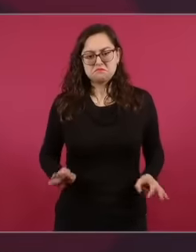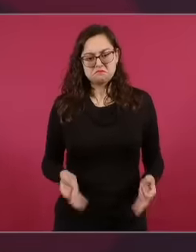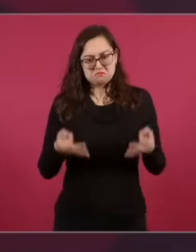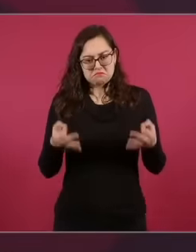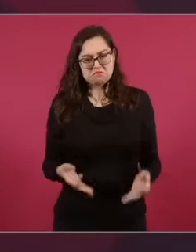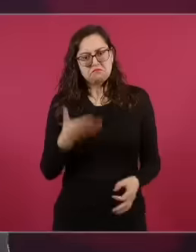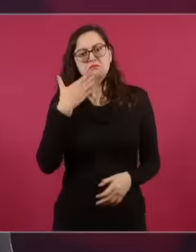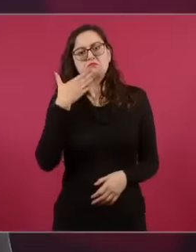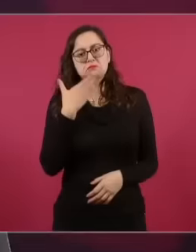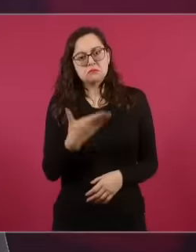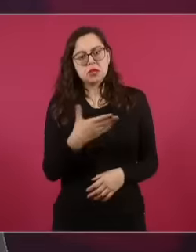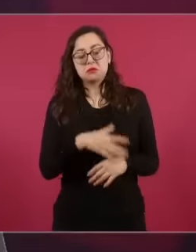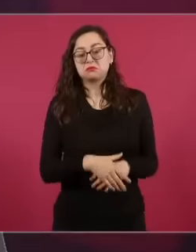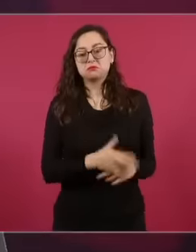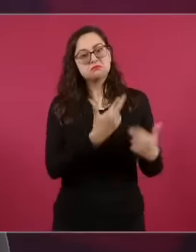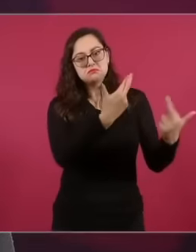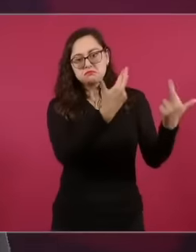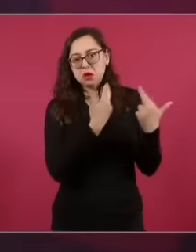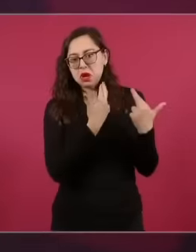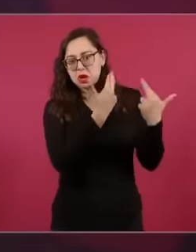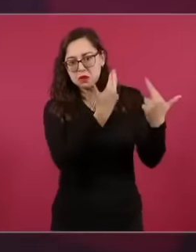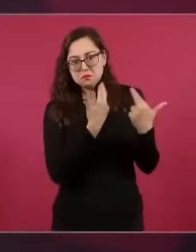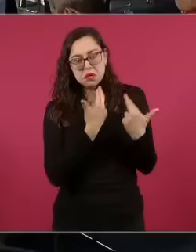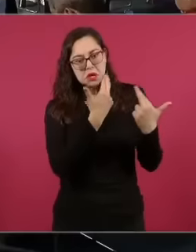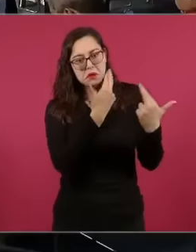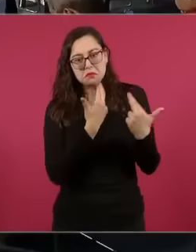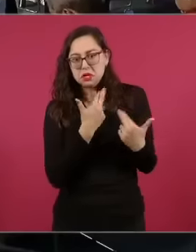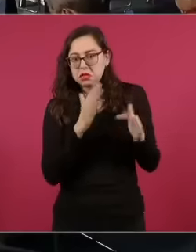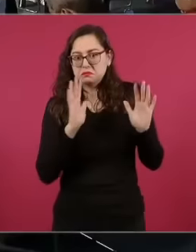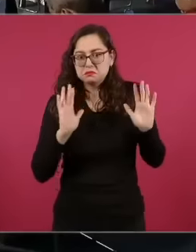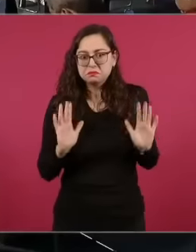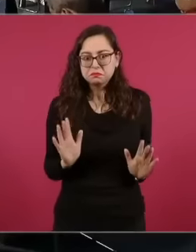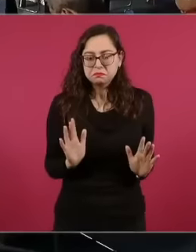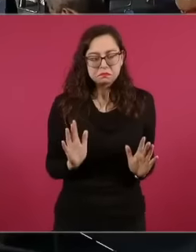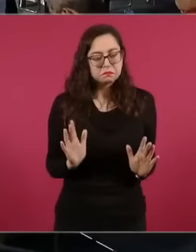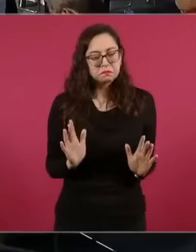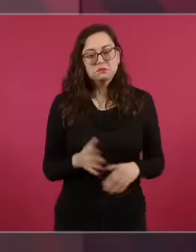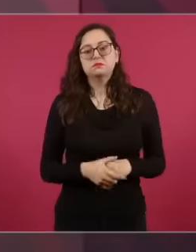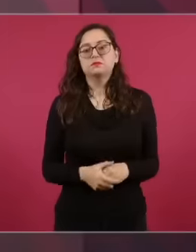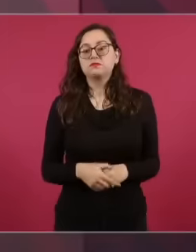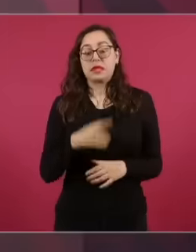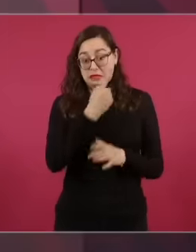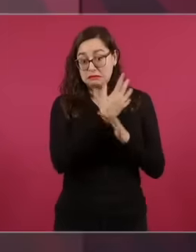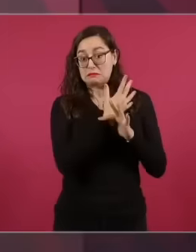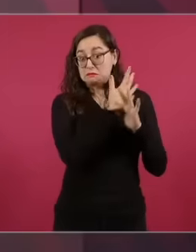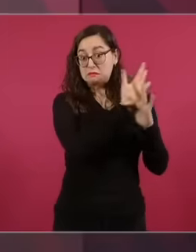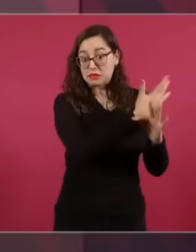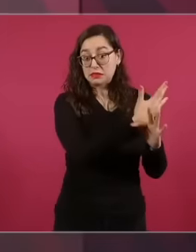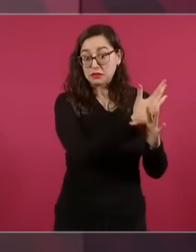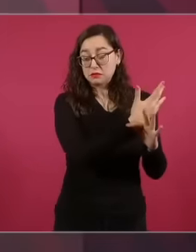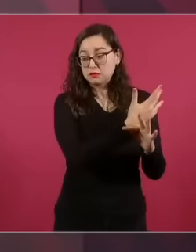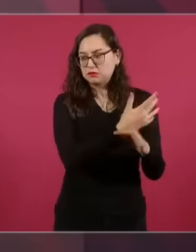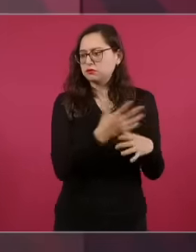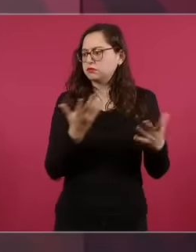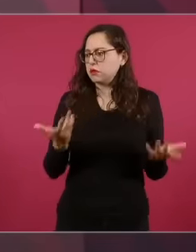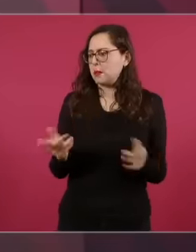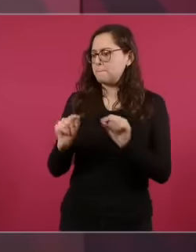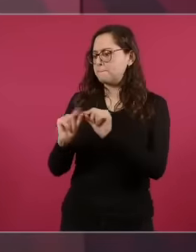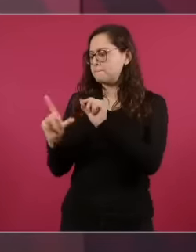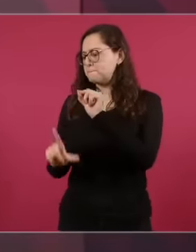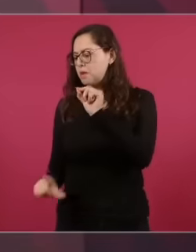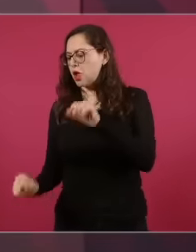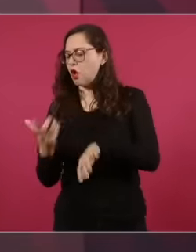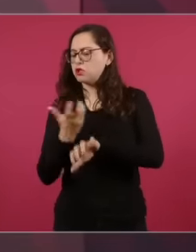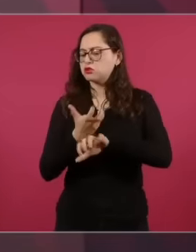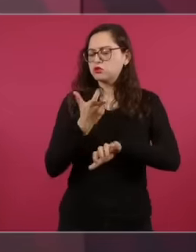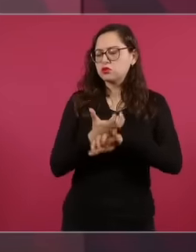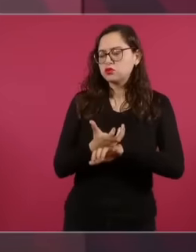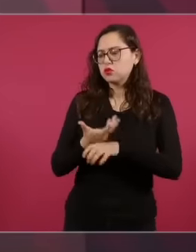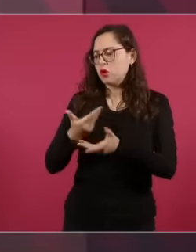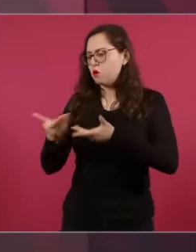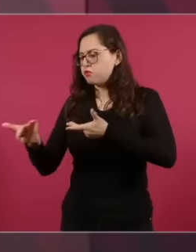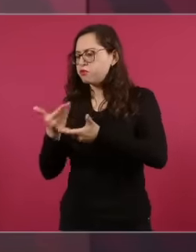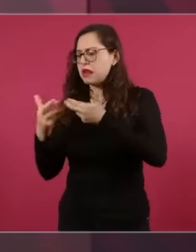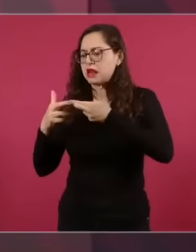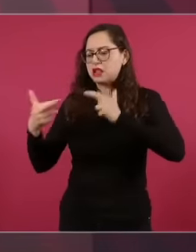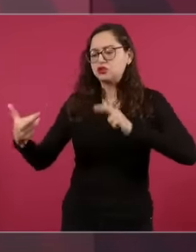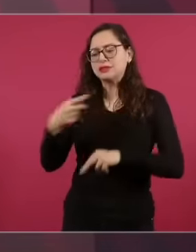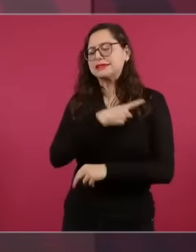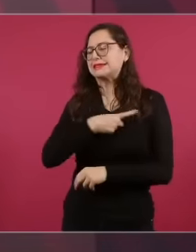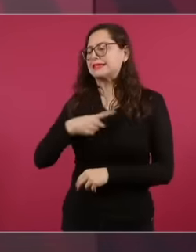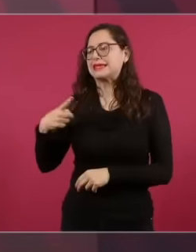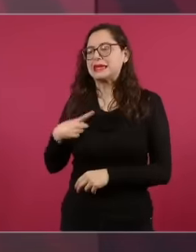of respect, he himself told me the relationship between us has to be on an